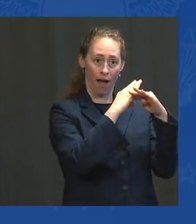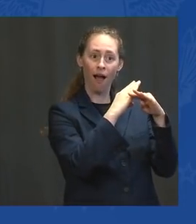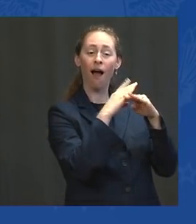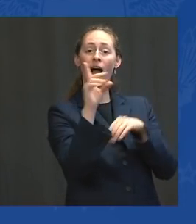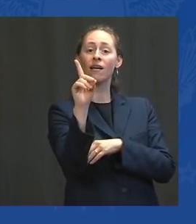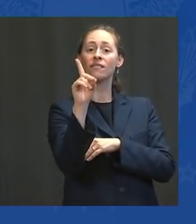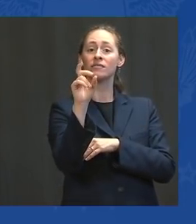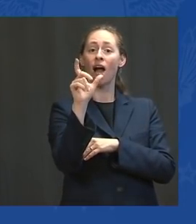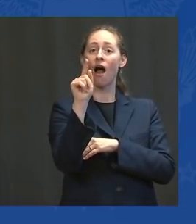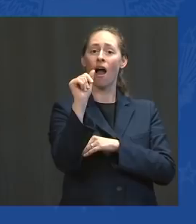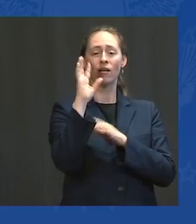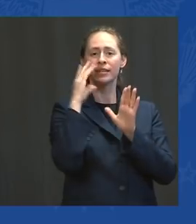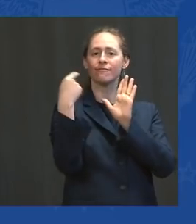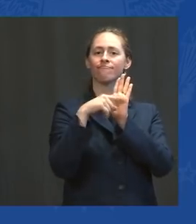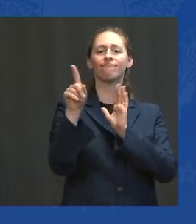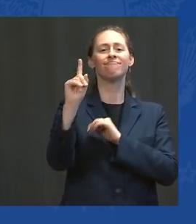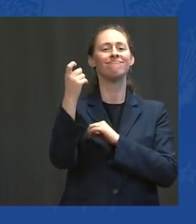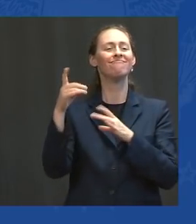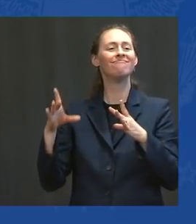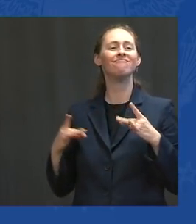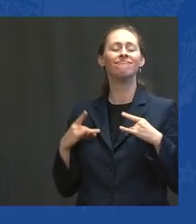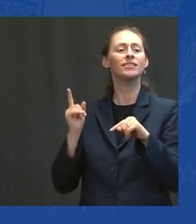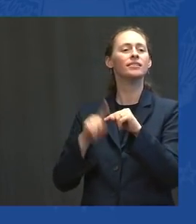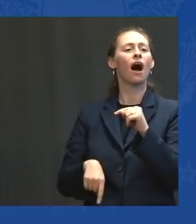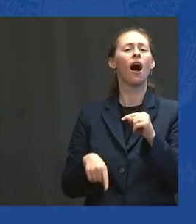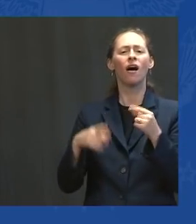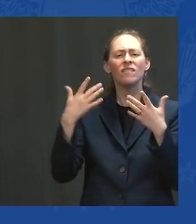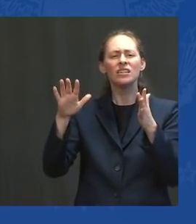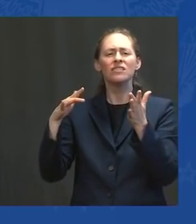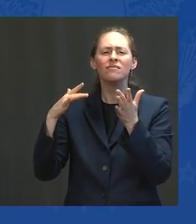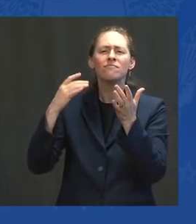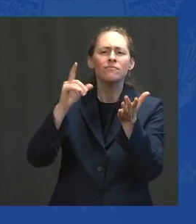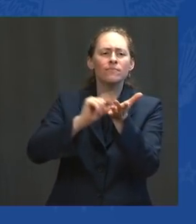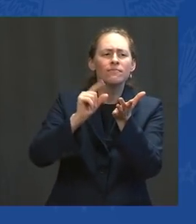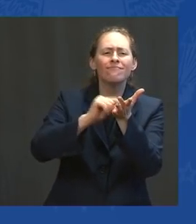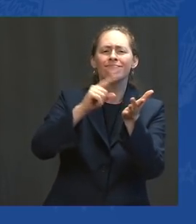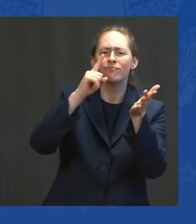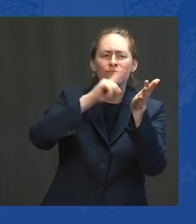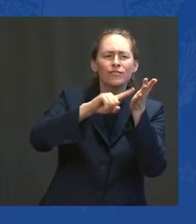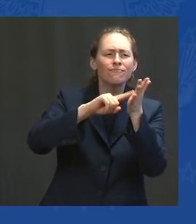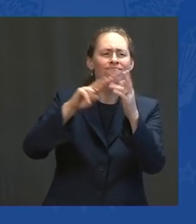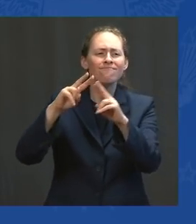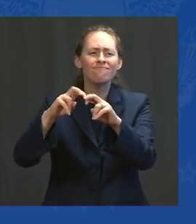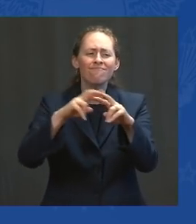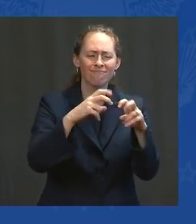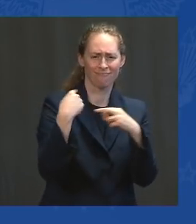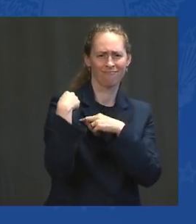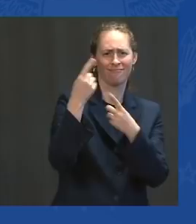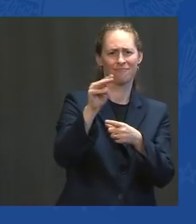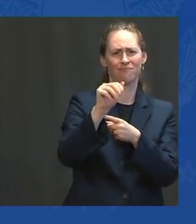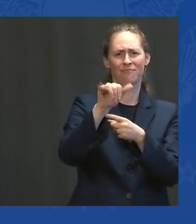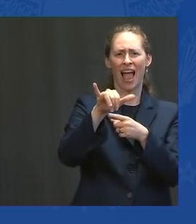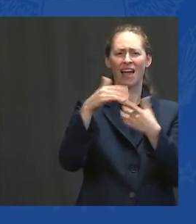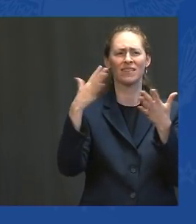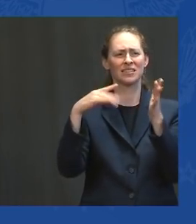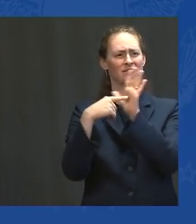Study after study after study has shown that, since early May, virtually every COVID-19 hospitalization